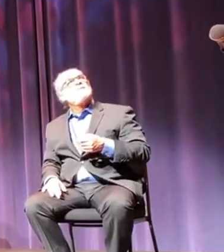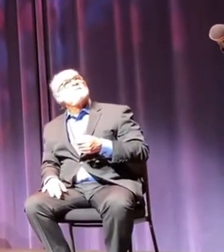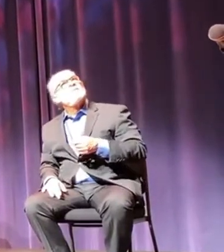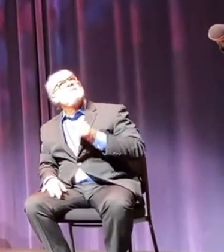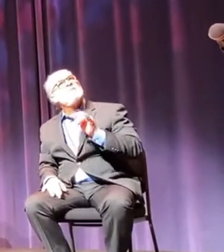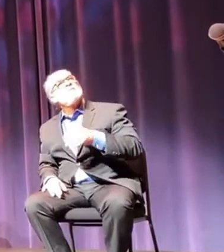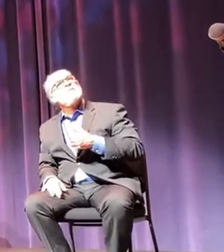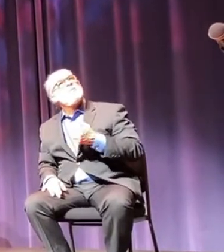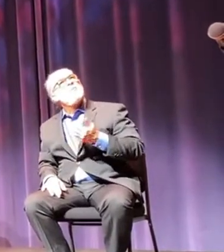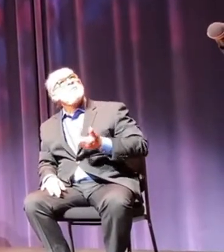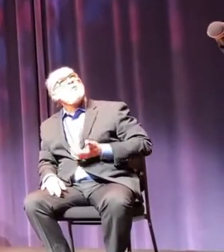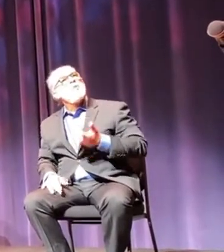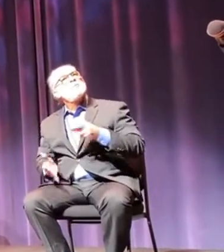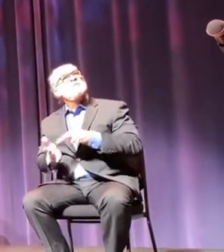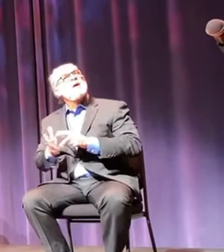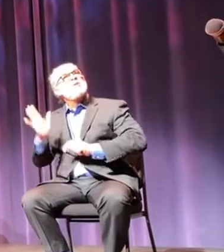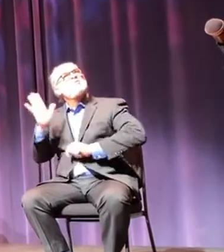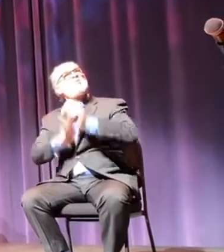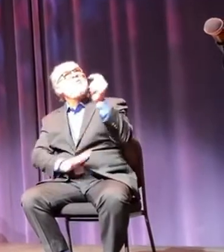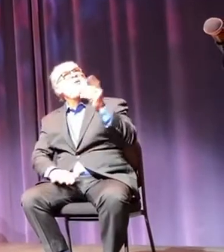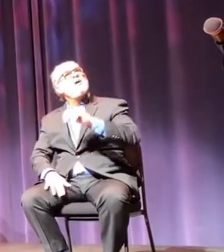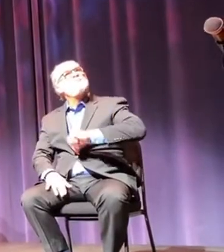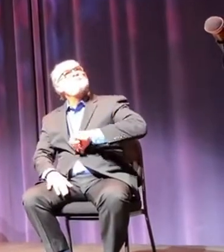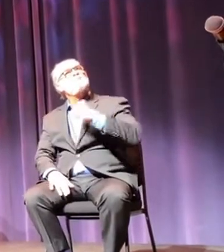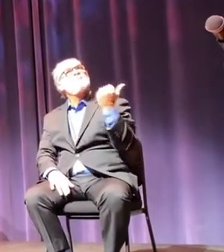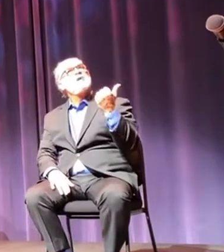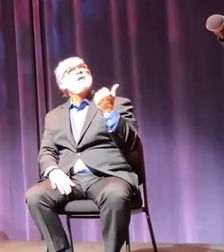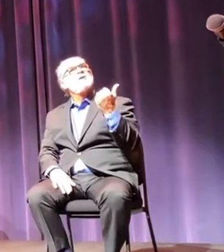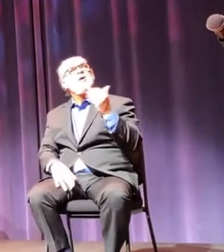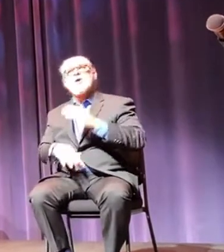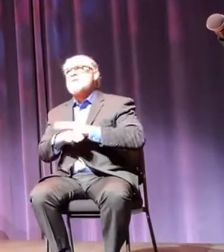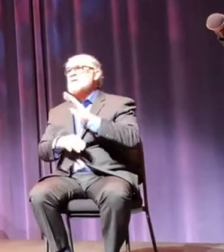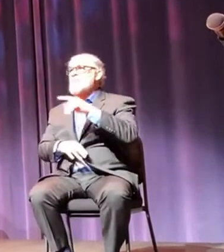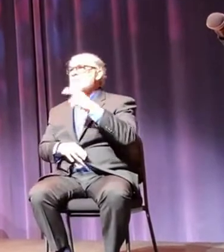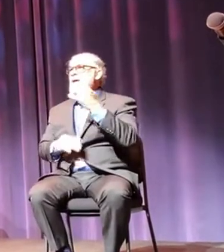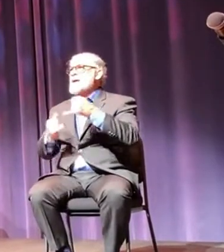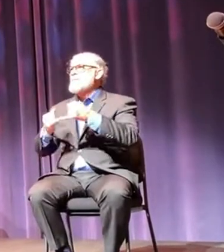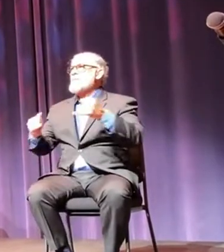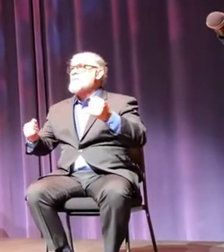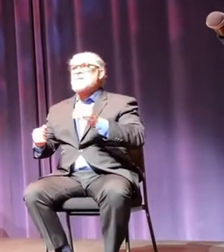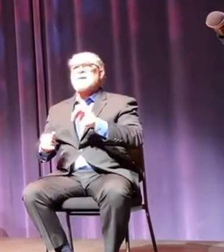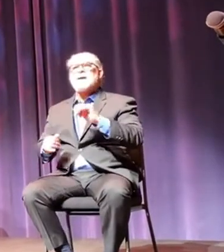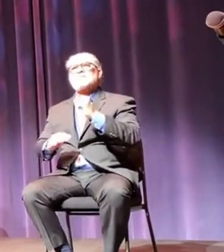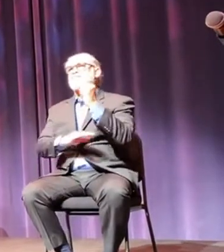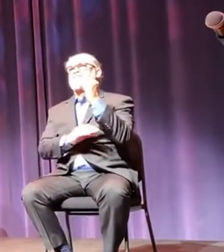The poem stands tall and proud along its left margin like the pillars of the temple